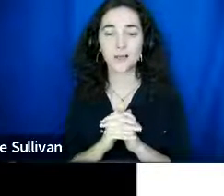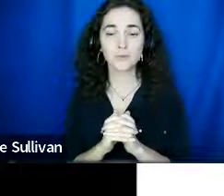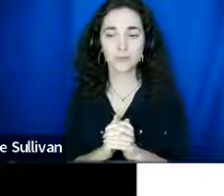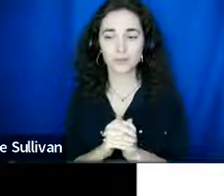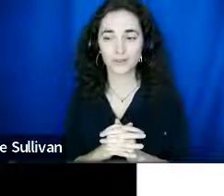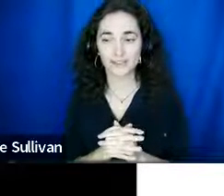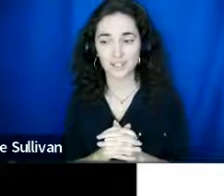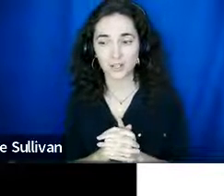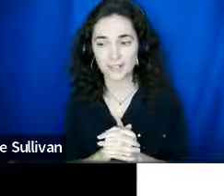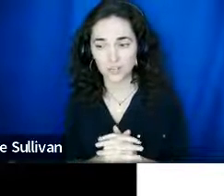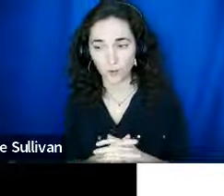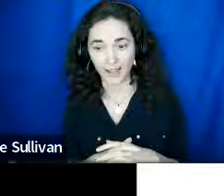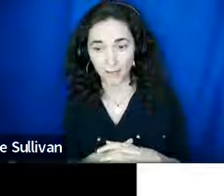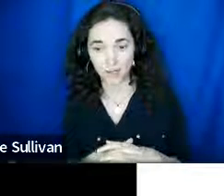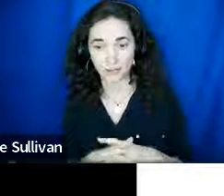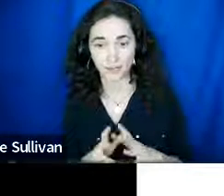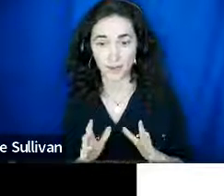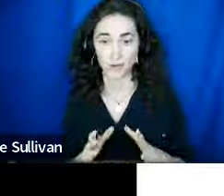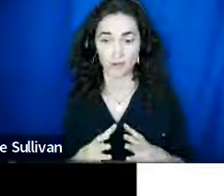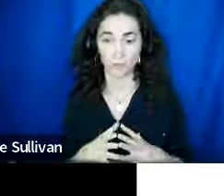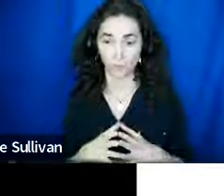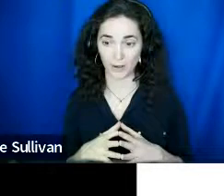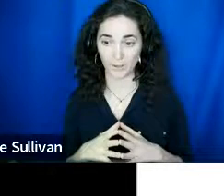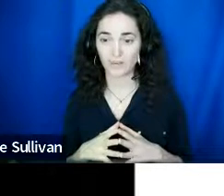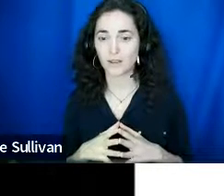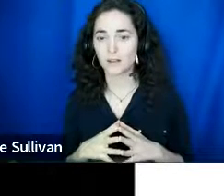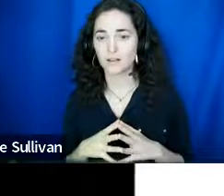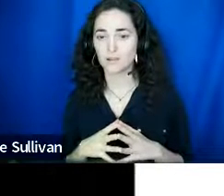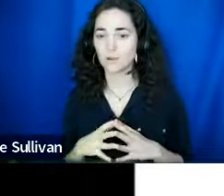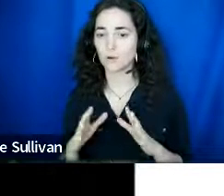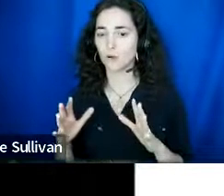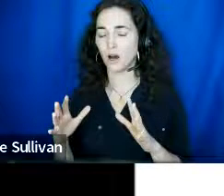Oftentimes, schools don't necessarily teach foreign languages in a very useful way.